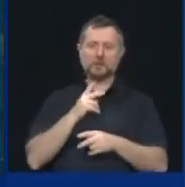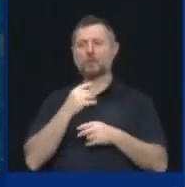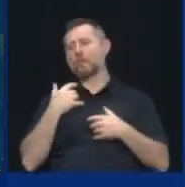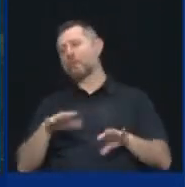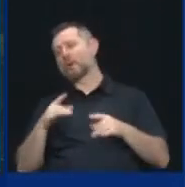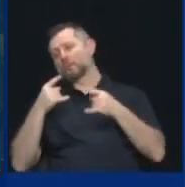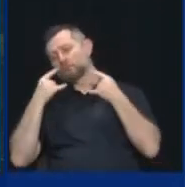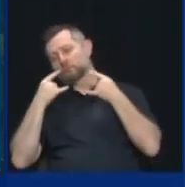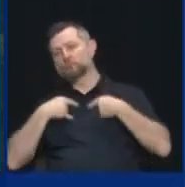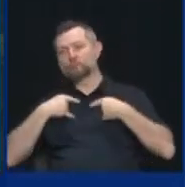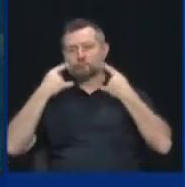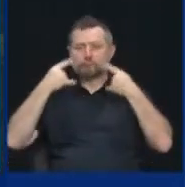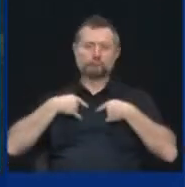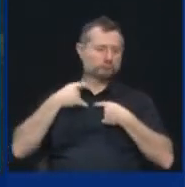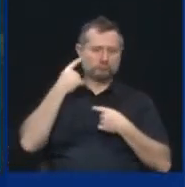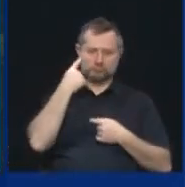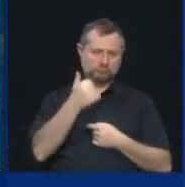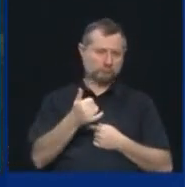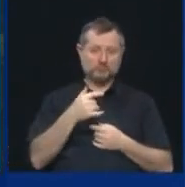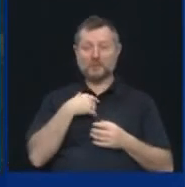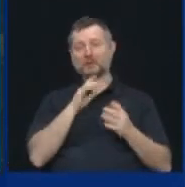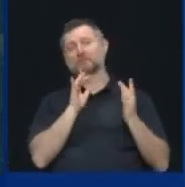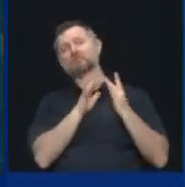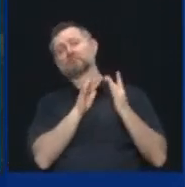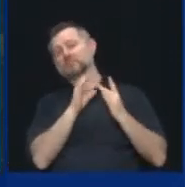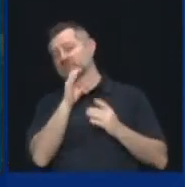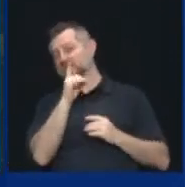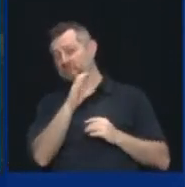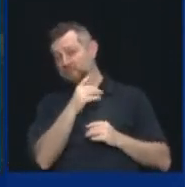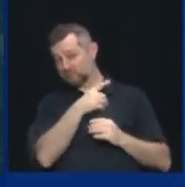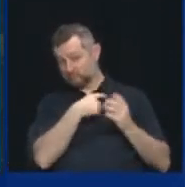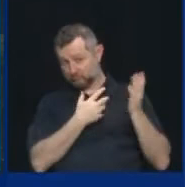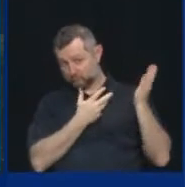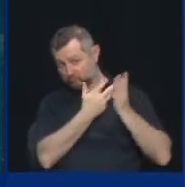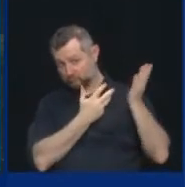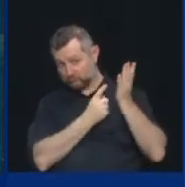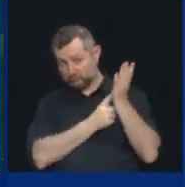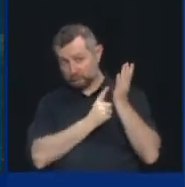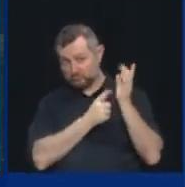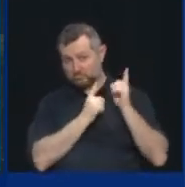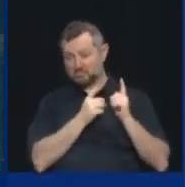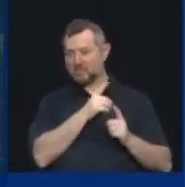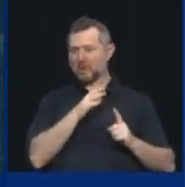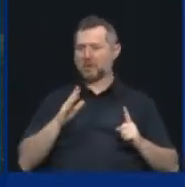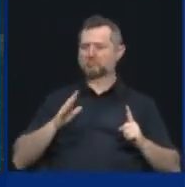WE WILL LEAVE THAT UP TO ETH LOCAL SCHOOL DISTRICT BUT WE